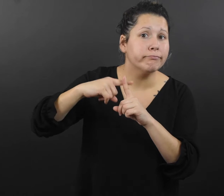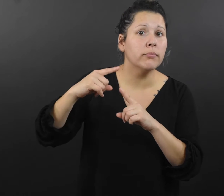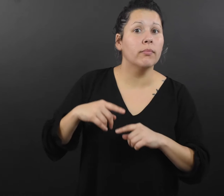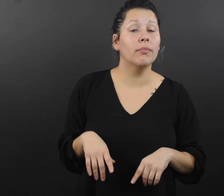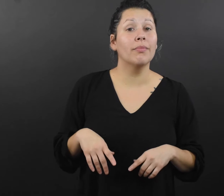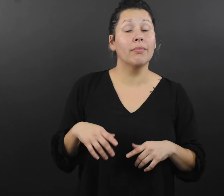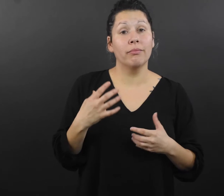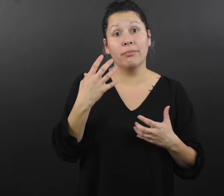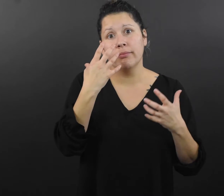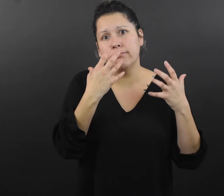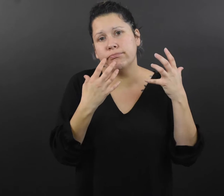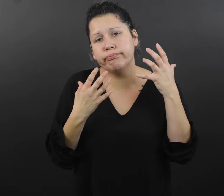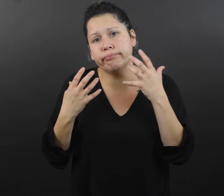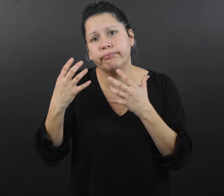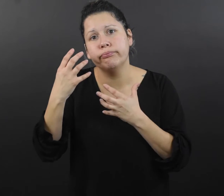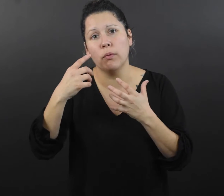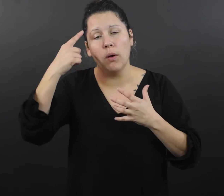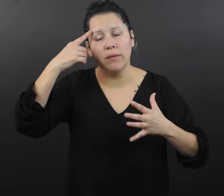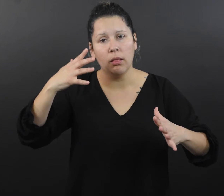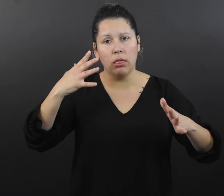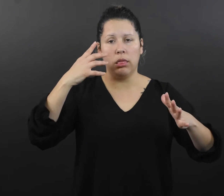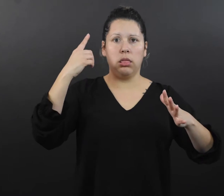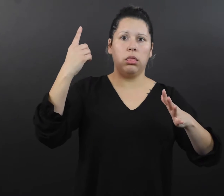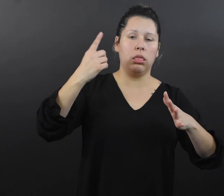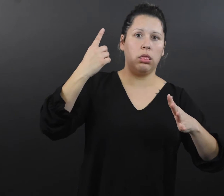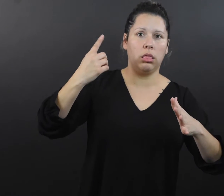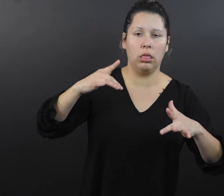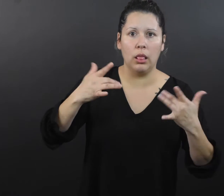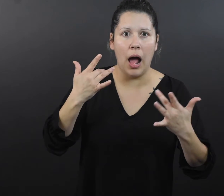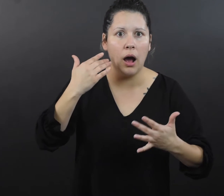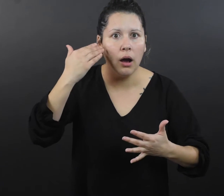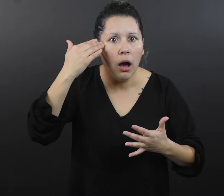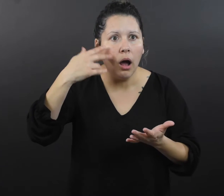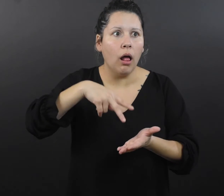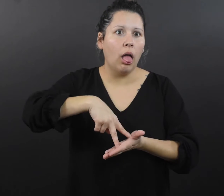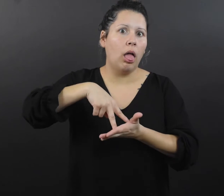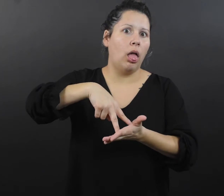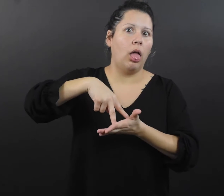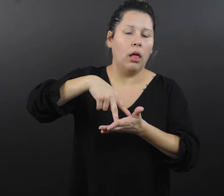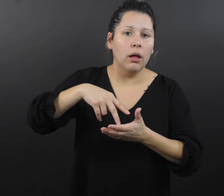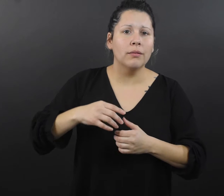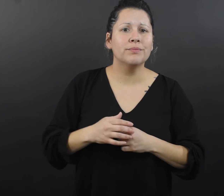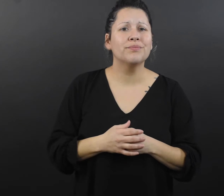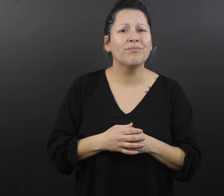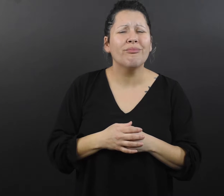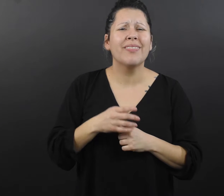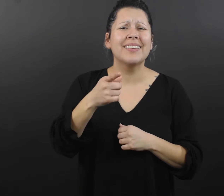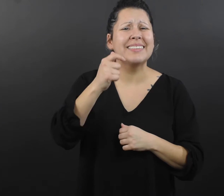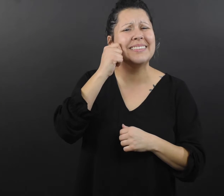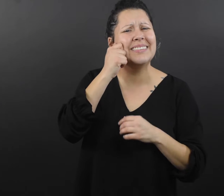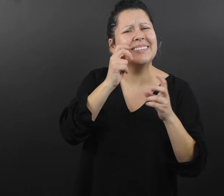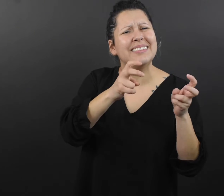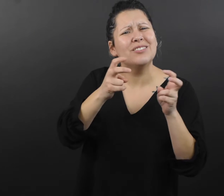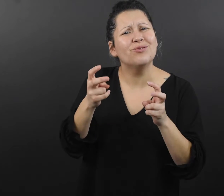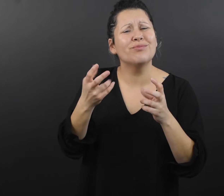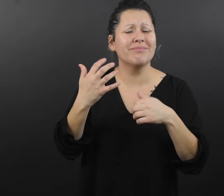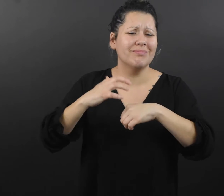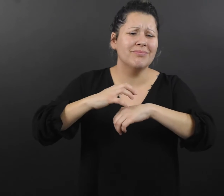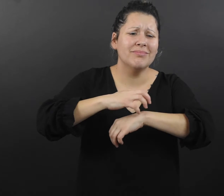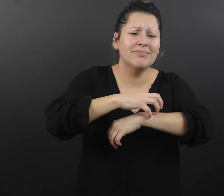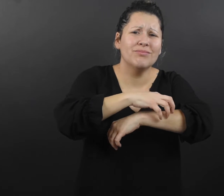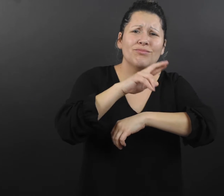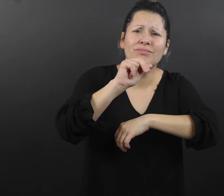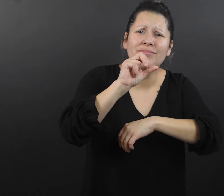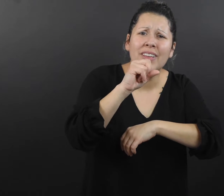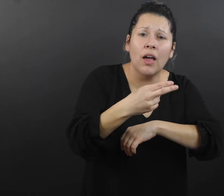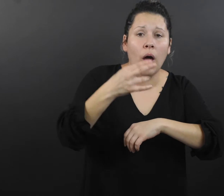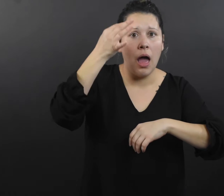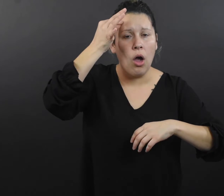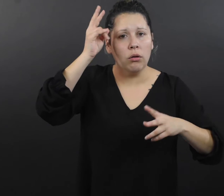● Dizziness or lightheadedness on standing ● Skin issues like rash or hair loss